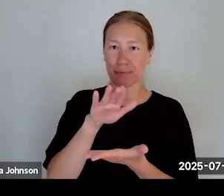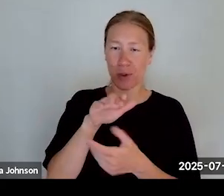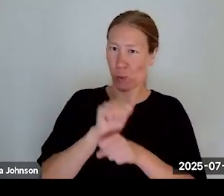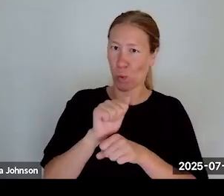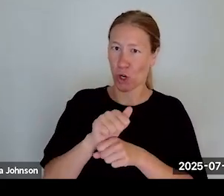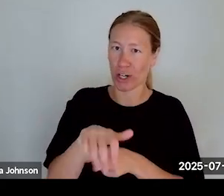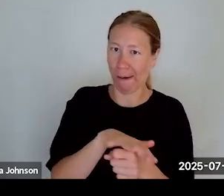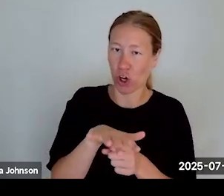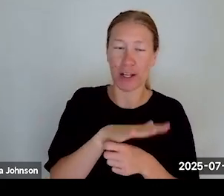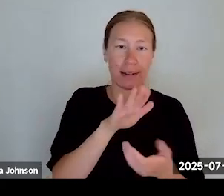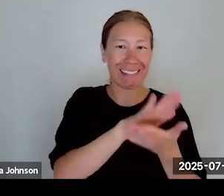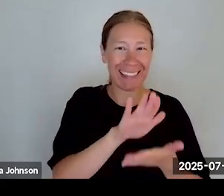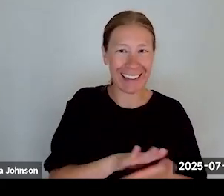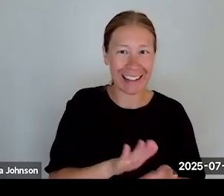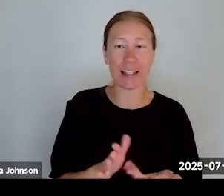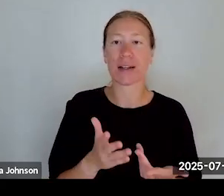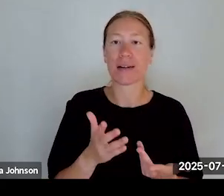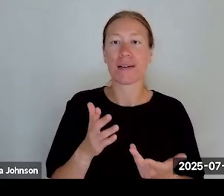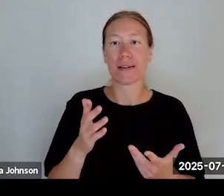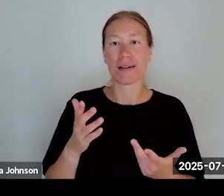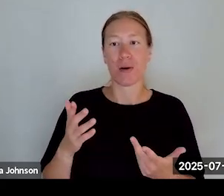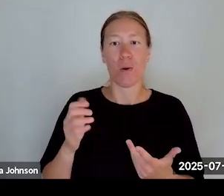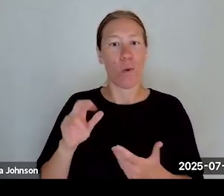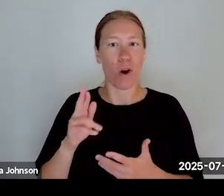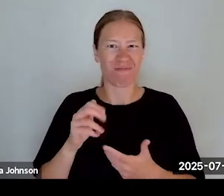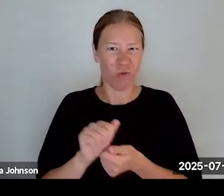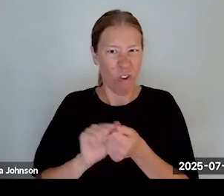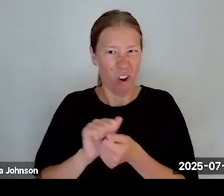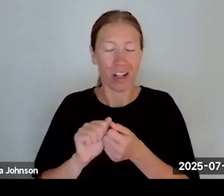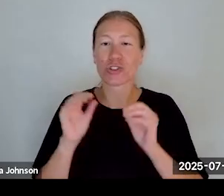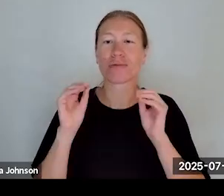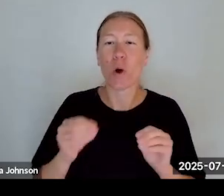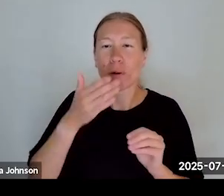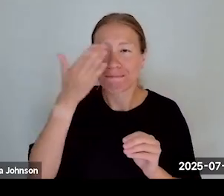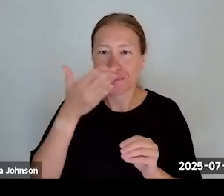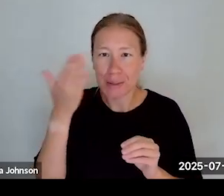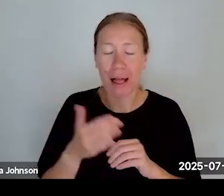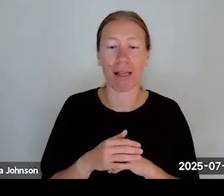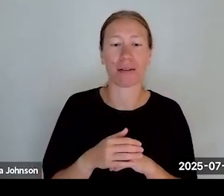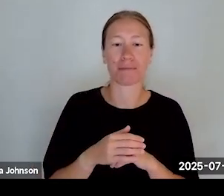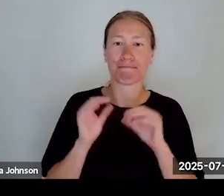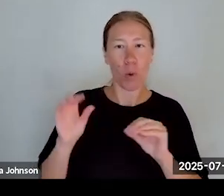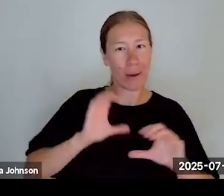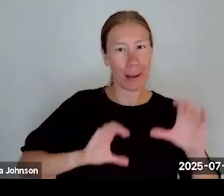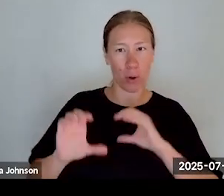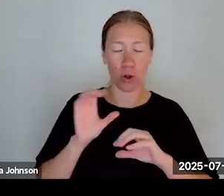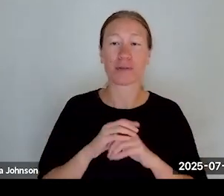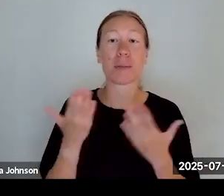with fragrance or chemical-free ingredients. Some may need the use of additional personal protective equipment or clothing,